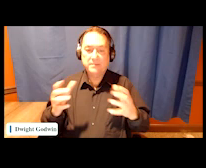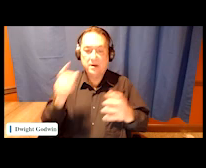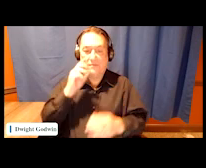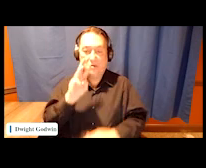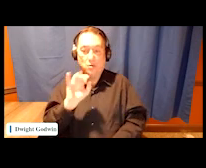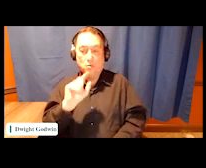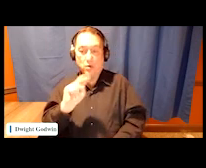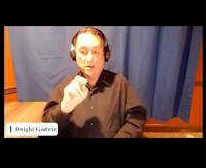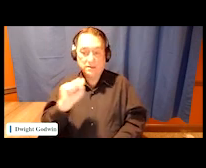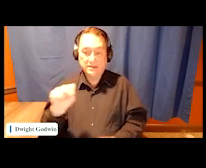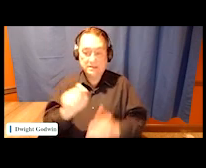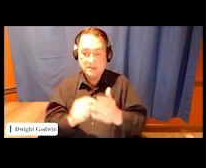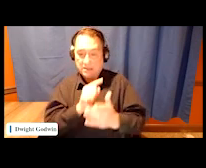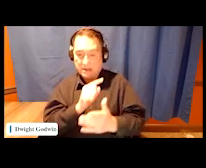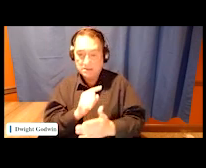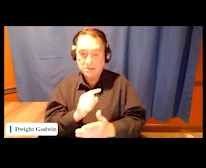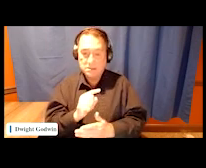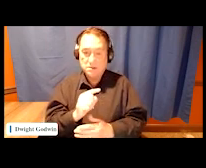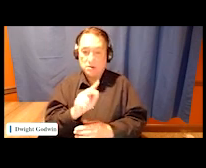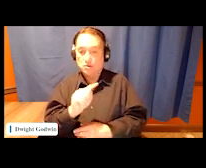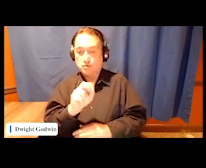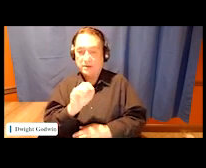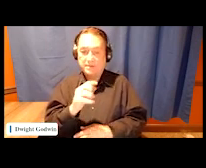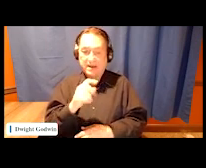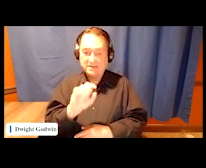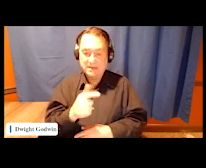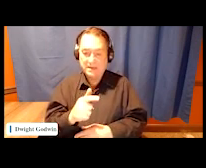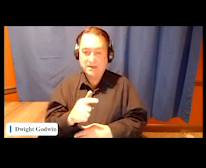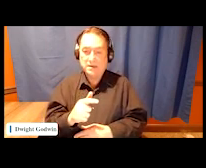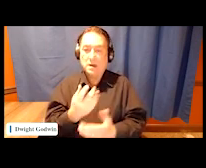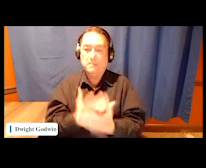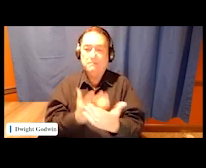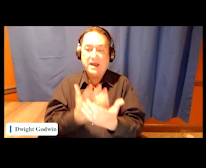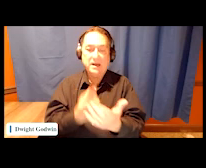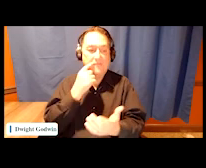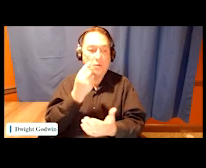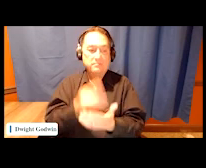trespassing, panhandling, emotionally distressed people, and homelessness.